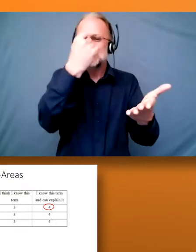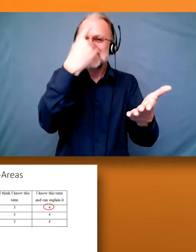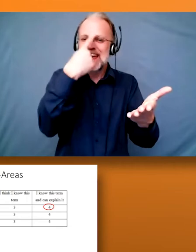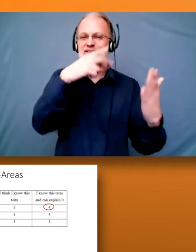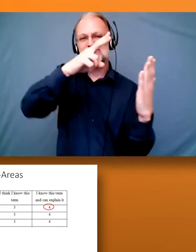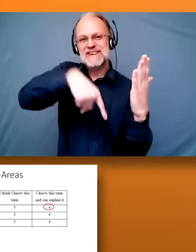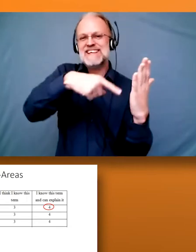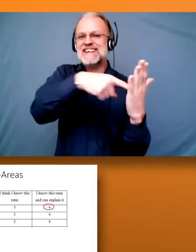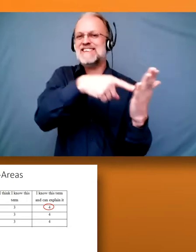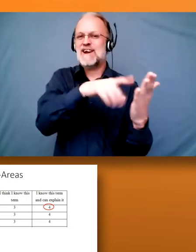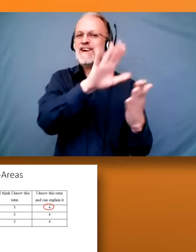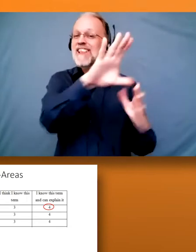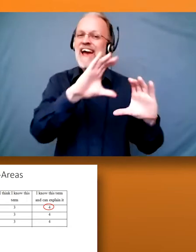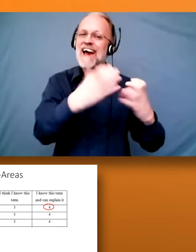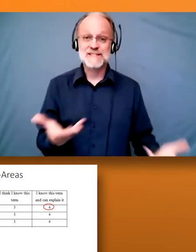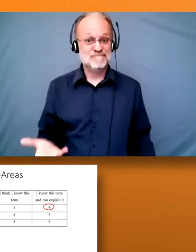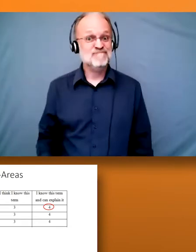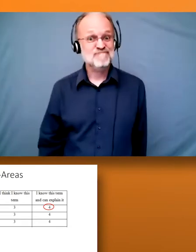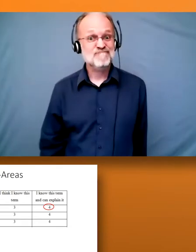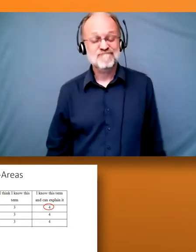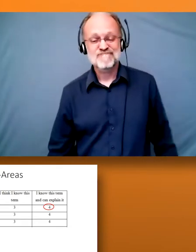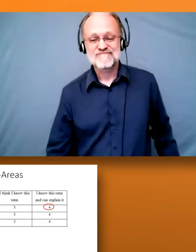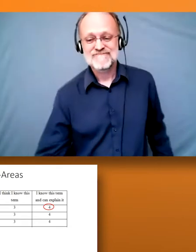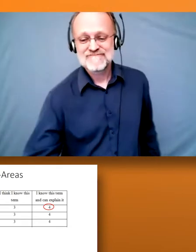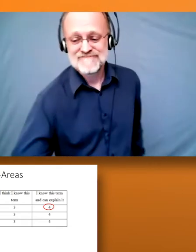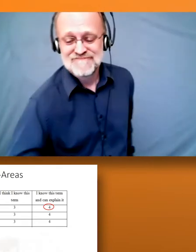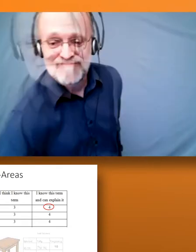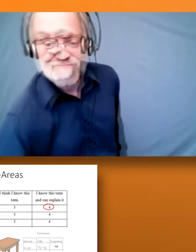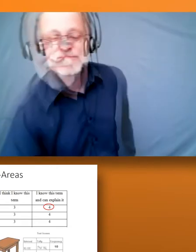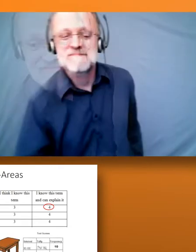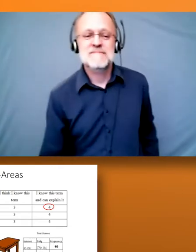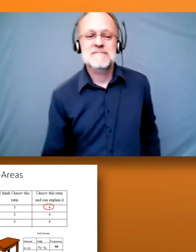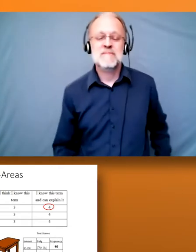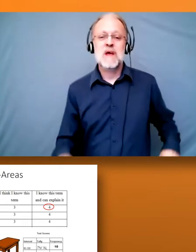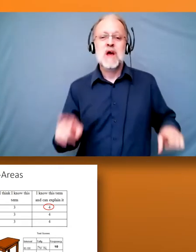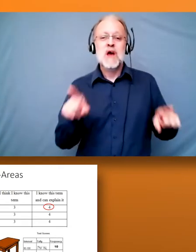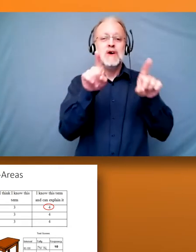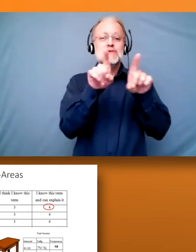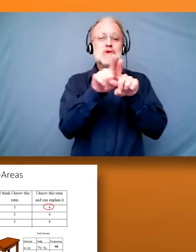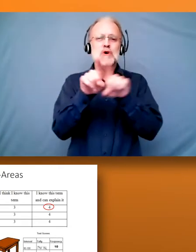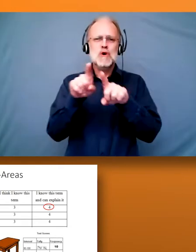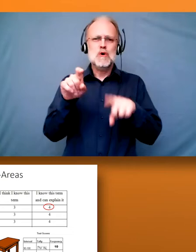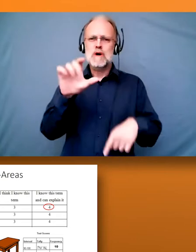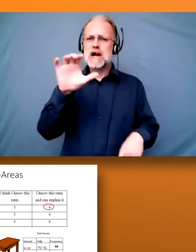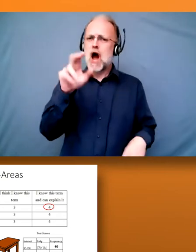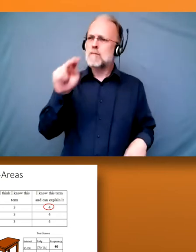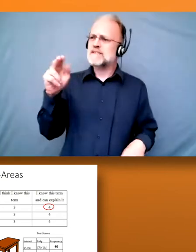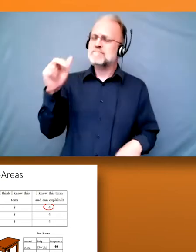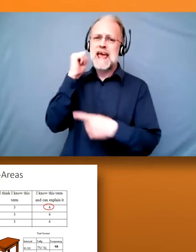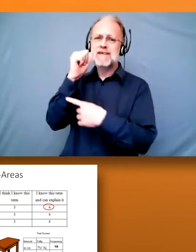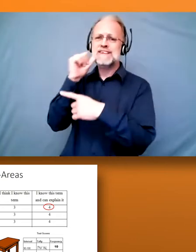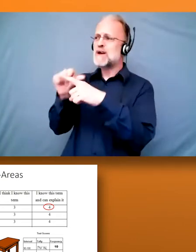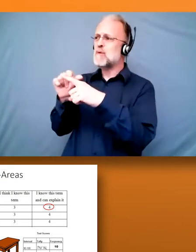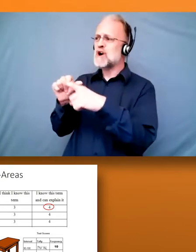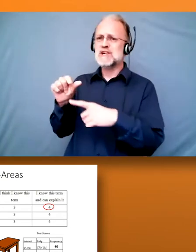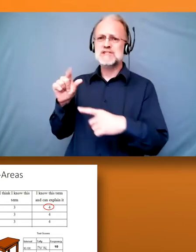to understand what they're reading or learning. The other issue is that all of a sudden, these common words, common everyday words